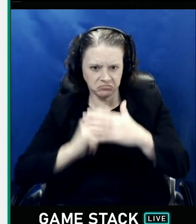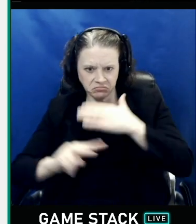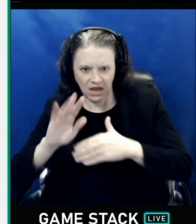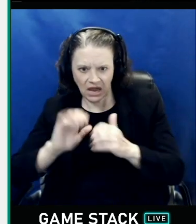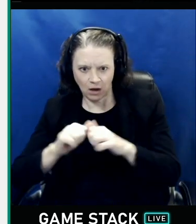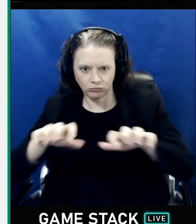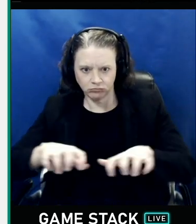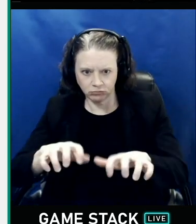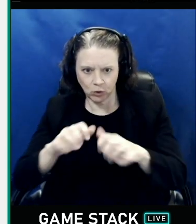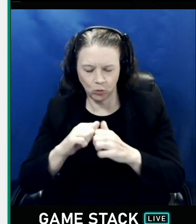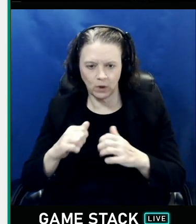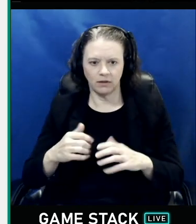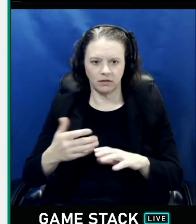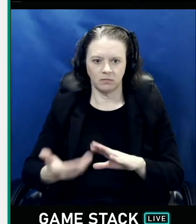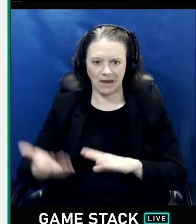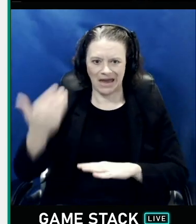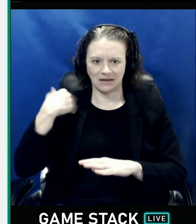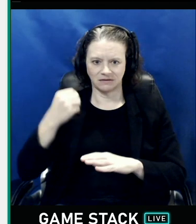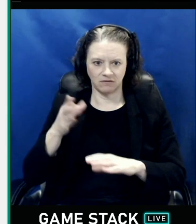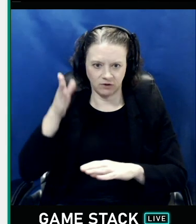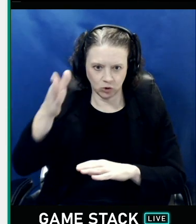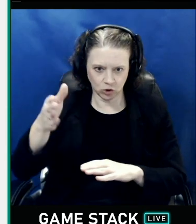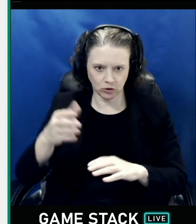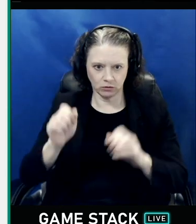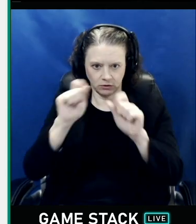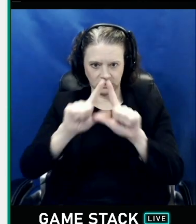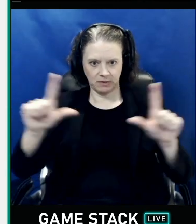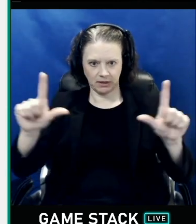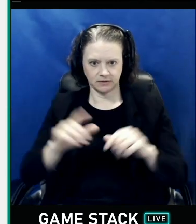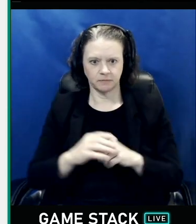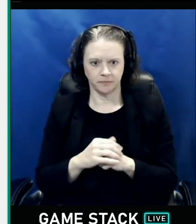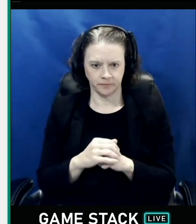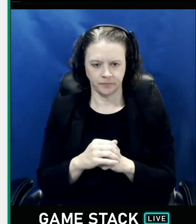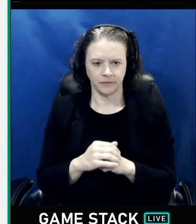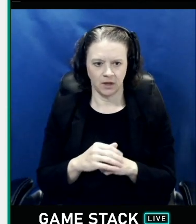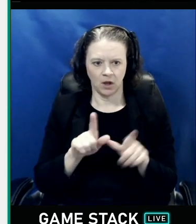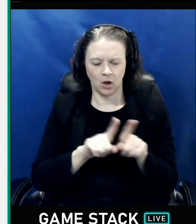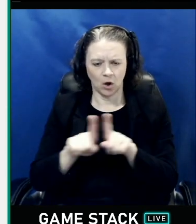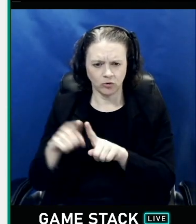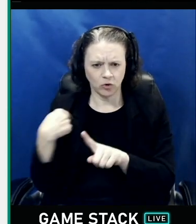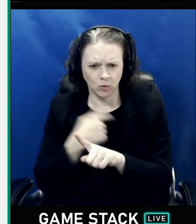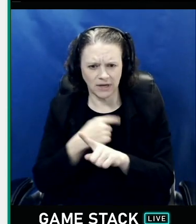Command line option will influence the number of worker threads to spawn for the test graph.